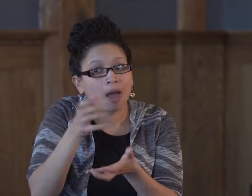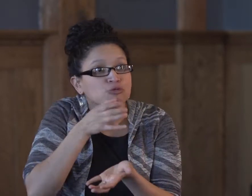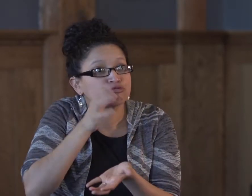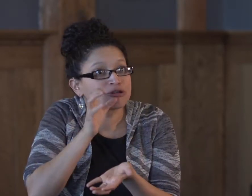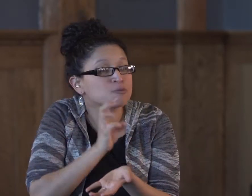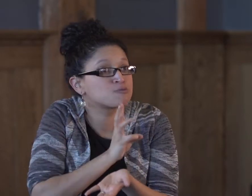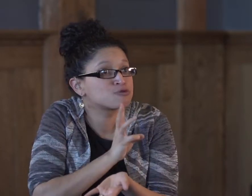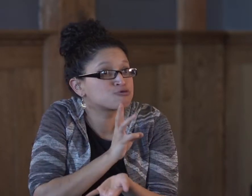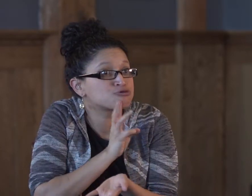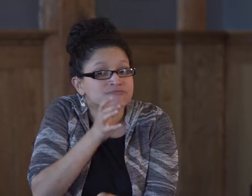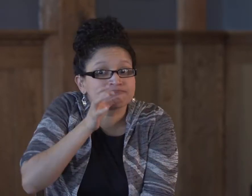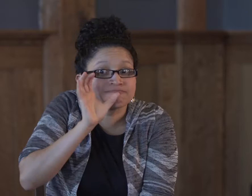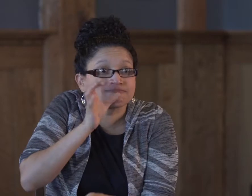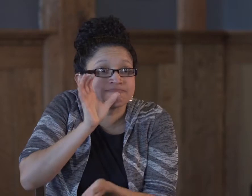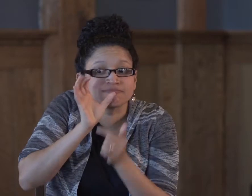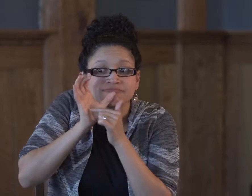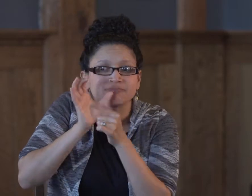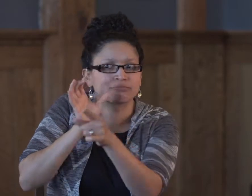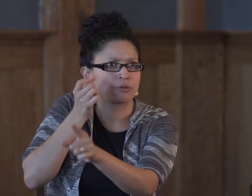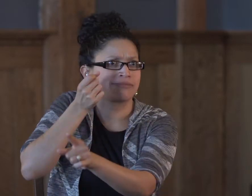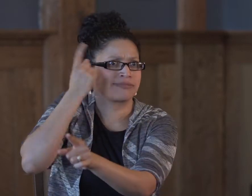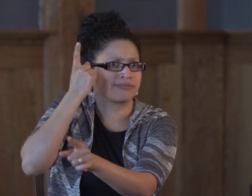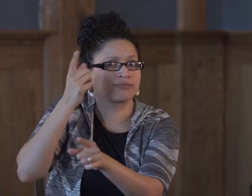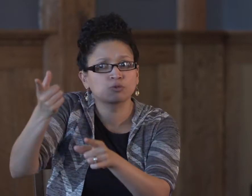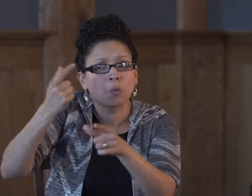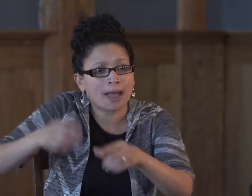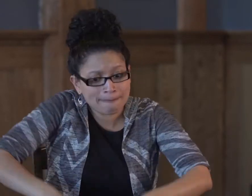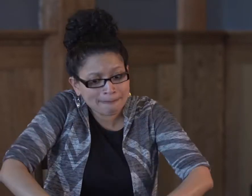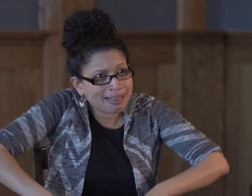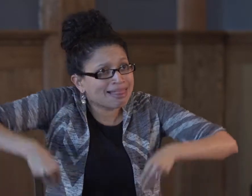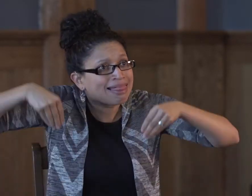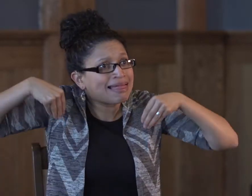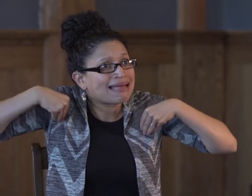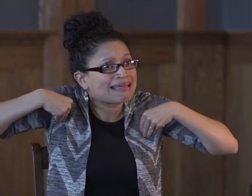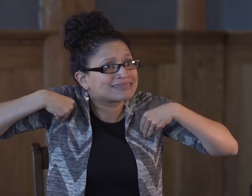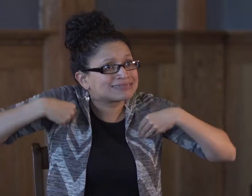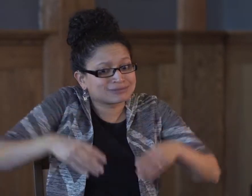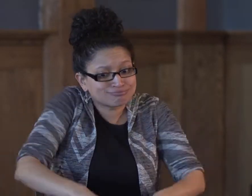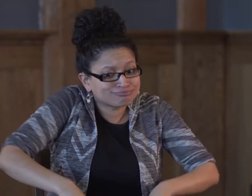that their needs are met. Get them a drink of water, ask and use gestures to ask if,